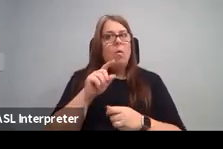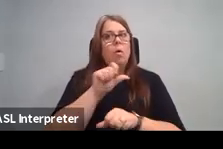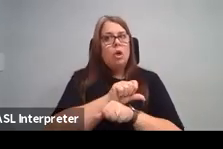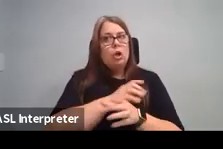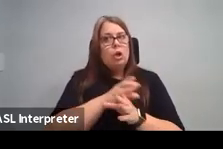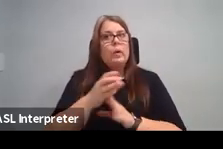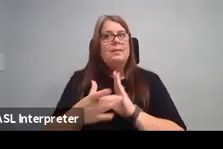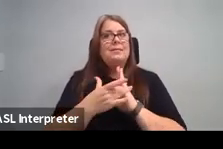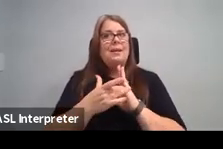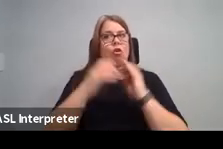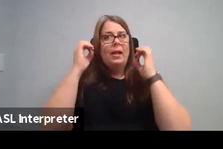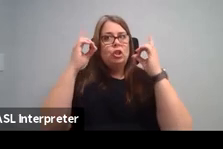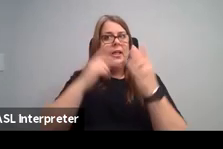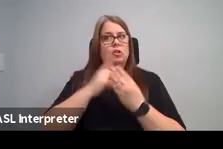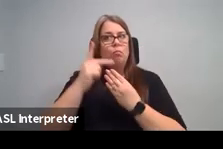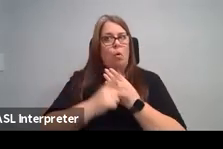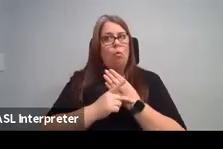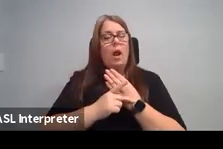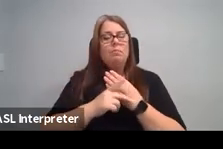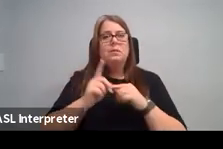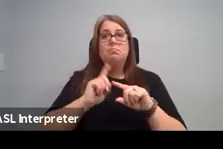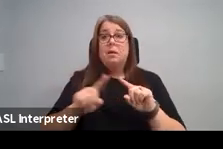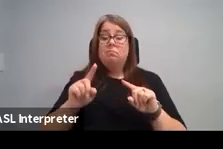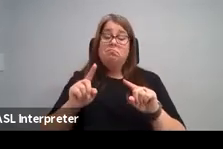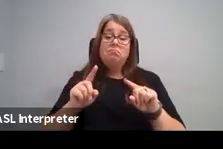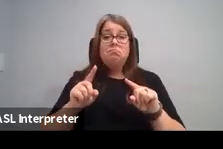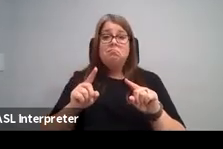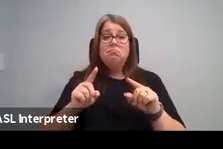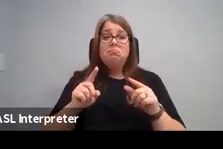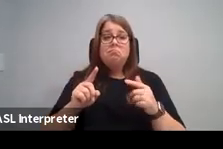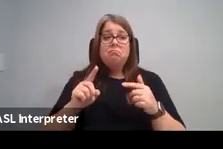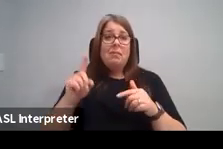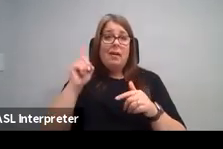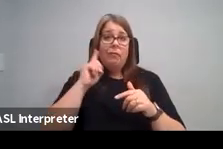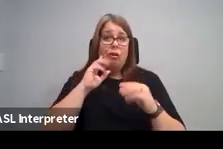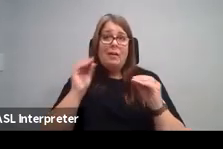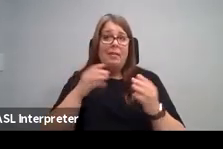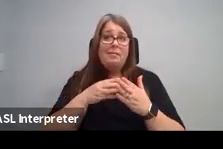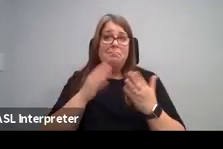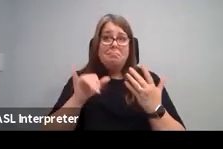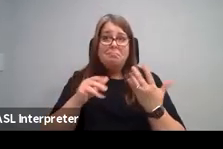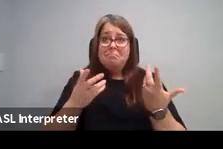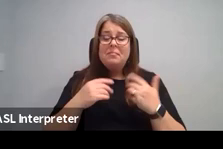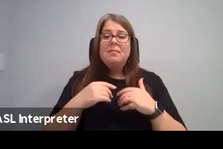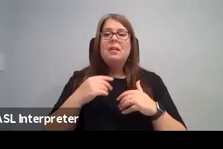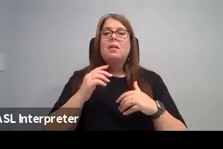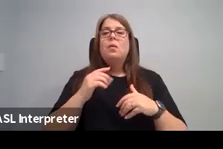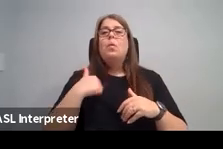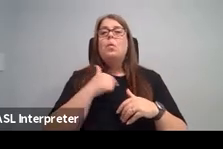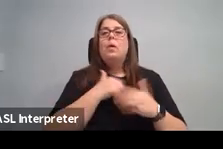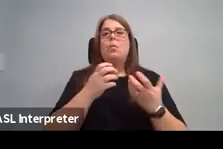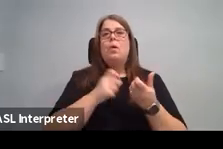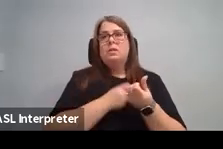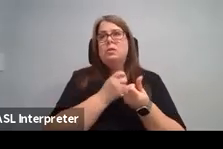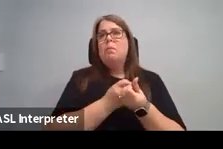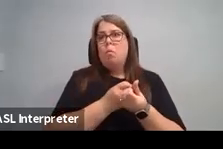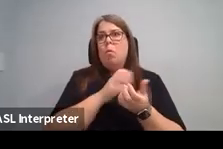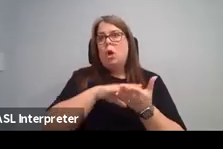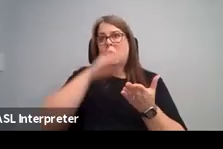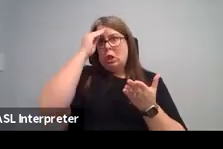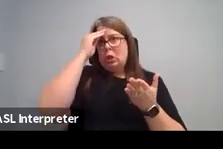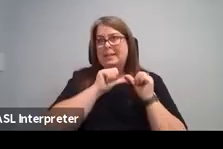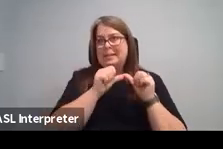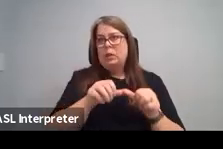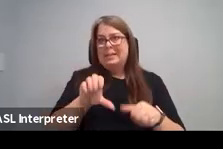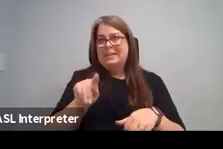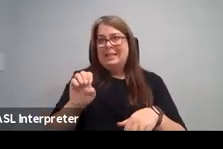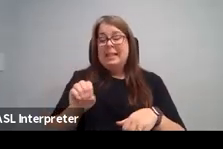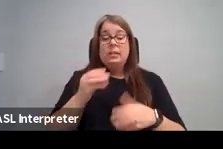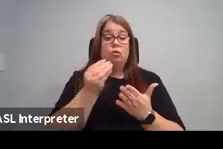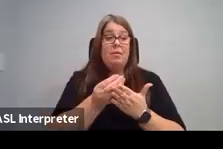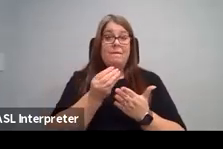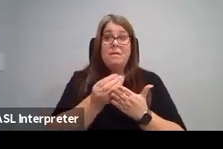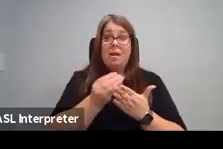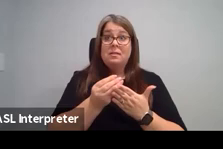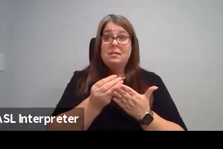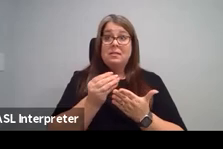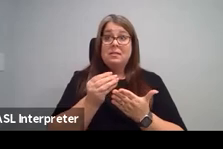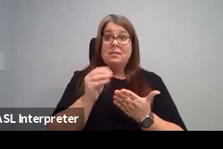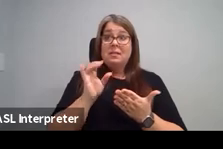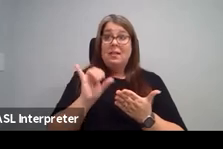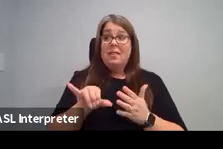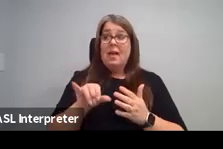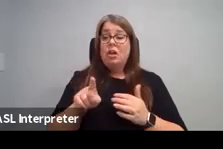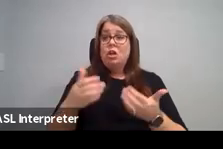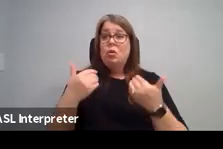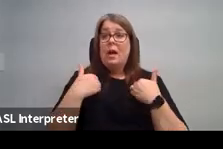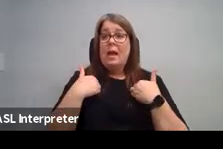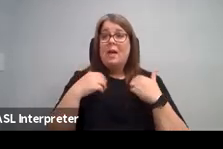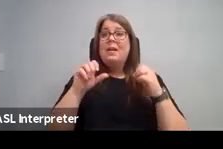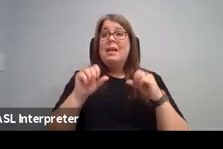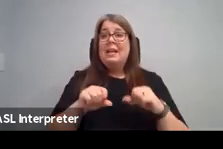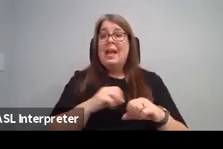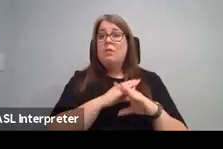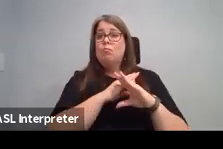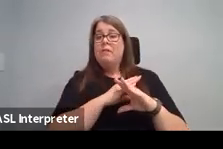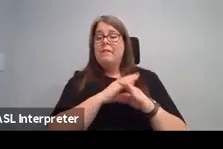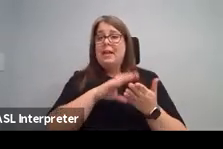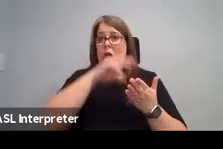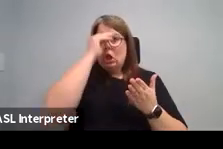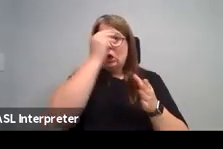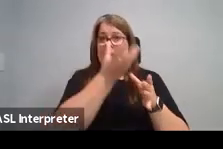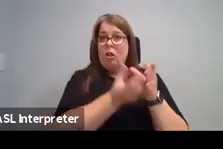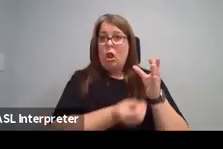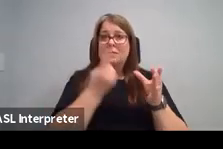Allison Frenzel : But I have not heard anything contrary. So our goal is to prevent learning loss and CTE and we want to support that. However, we can at the department. So the funds that you have can can prevent learning loss for CTE. And that's really important to recognize